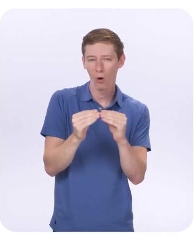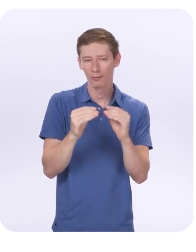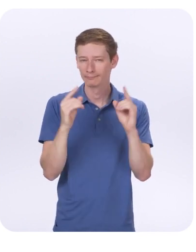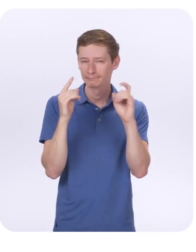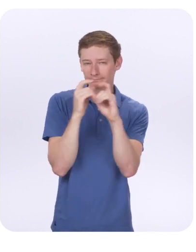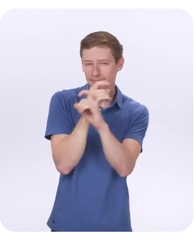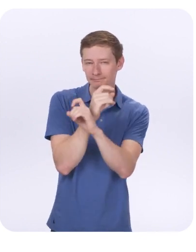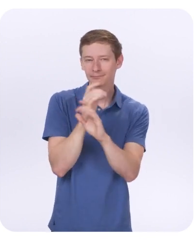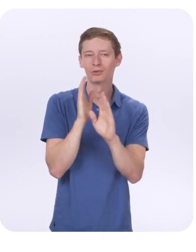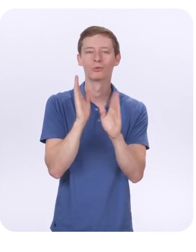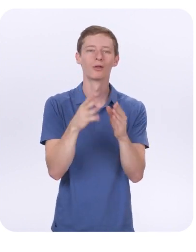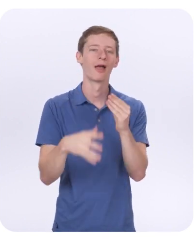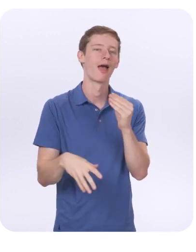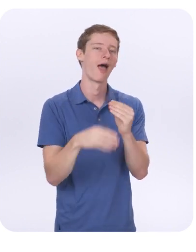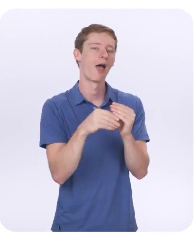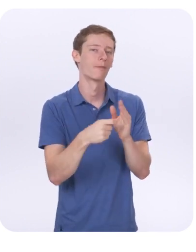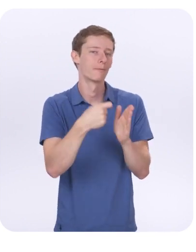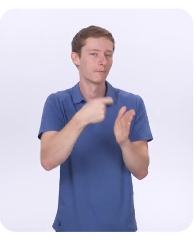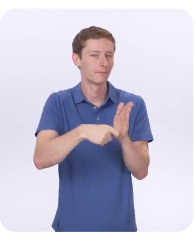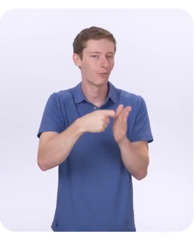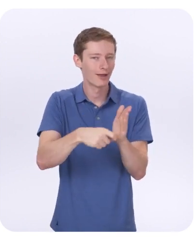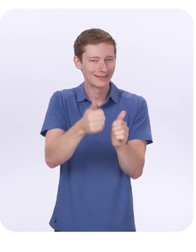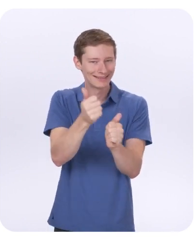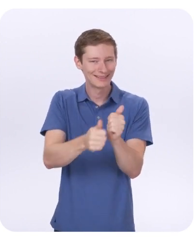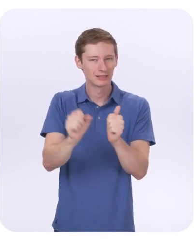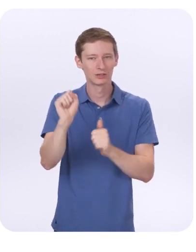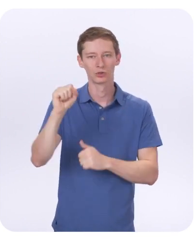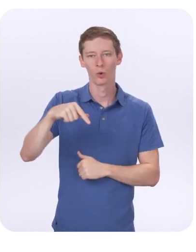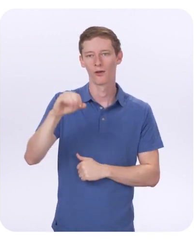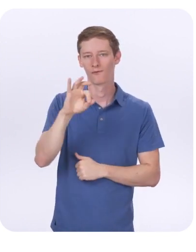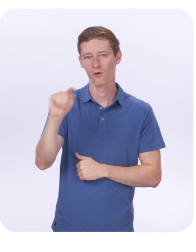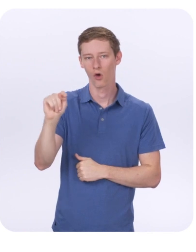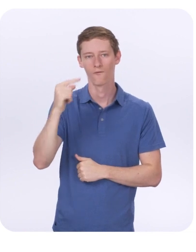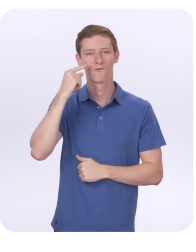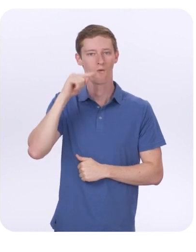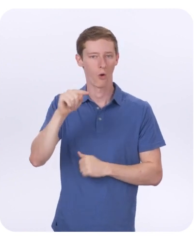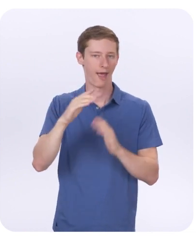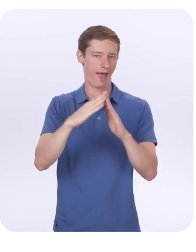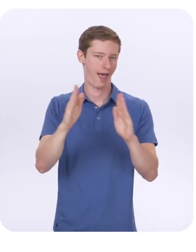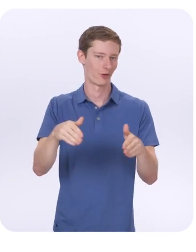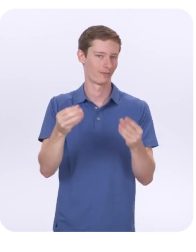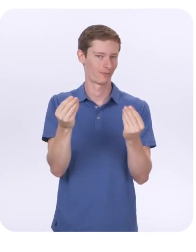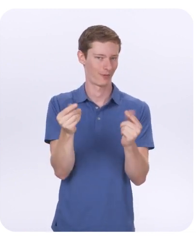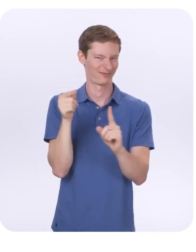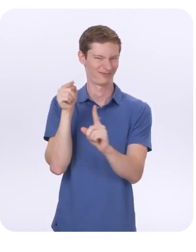We need to compute it first as price divided by area. Code Llama can find the right fields thanks to the command,